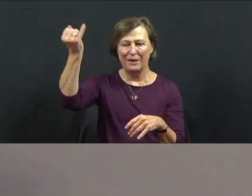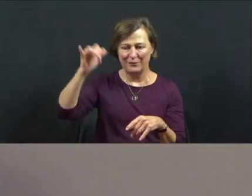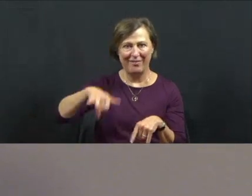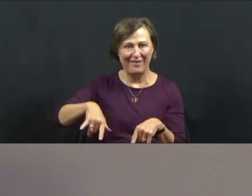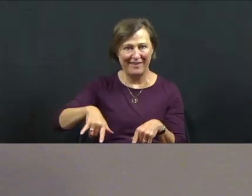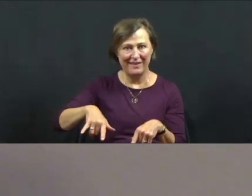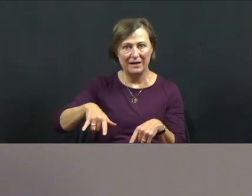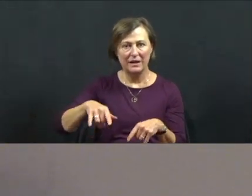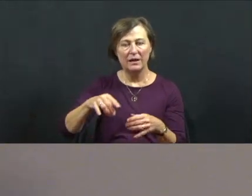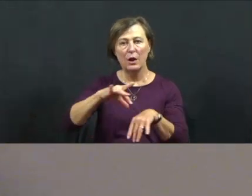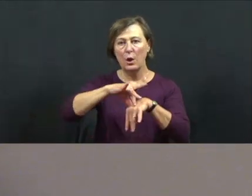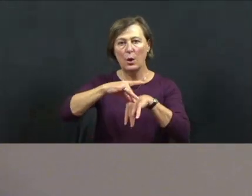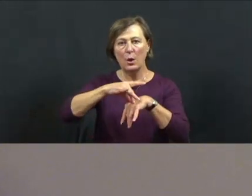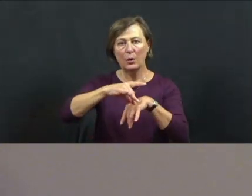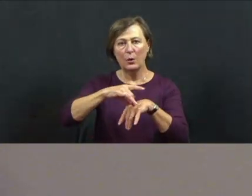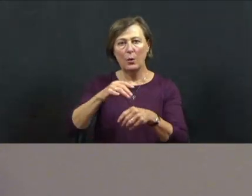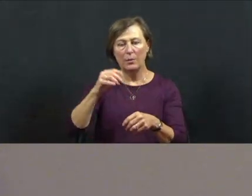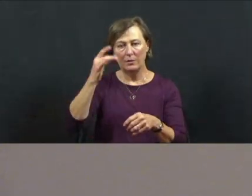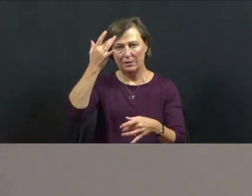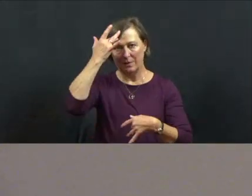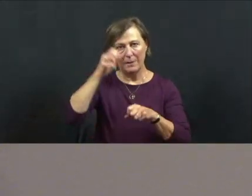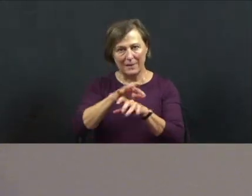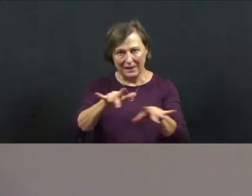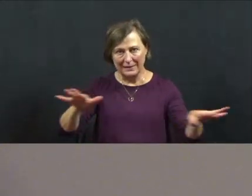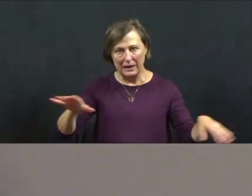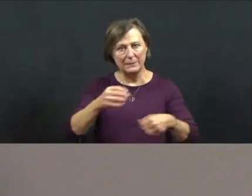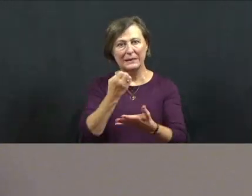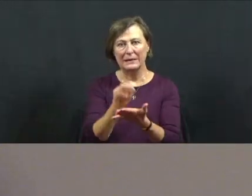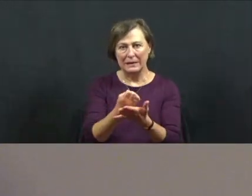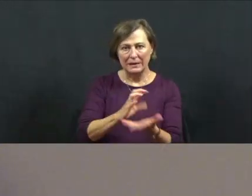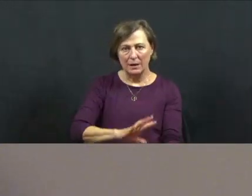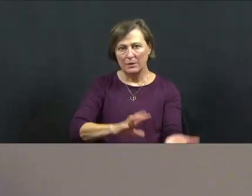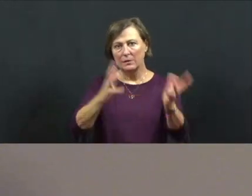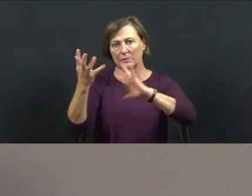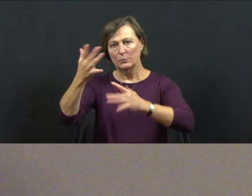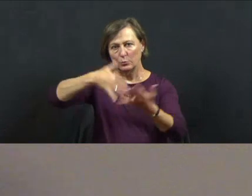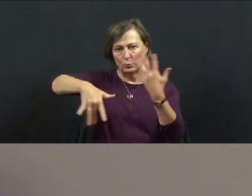economic upheaval, social injustice, and political unrest,